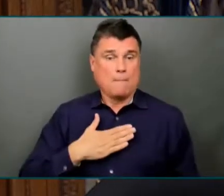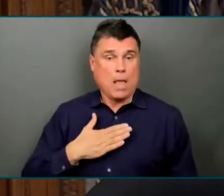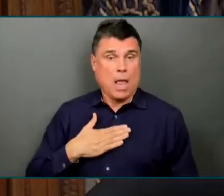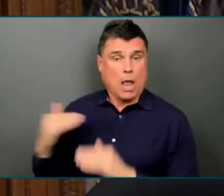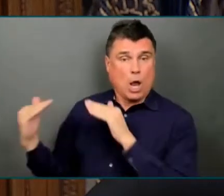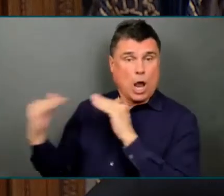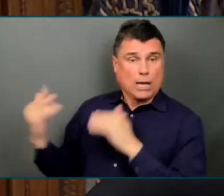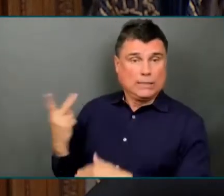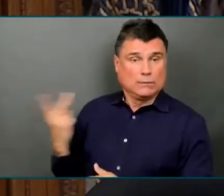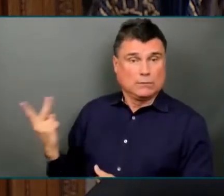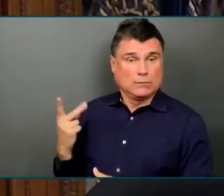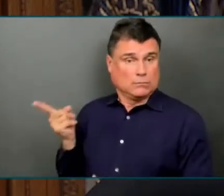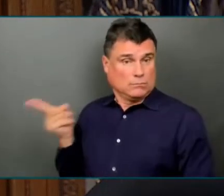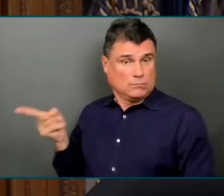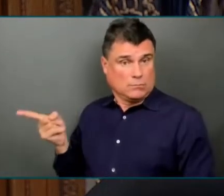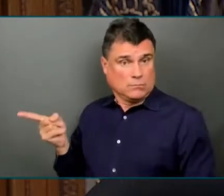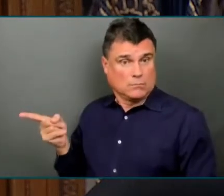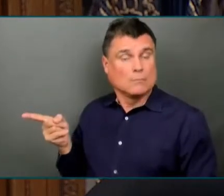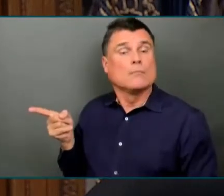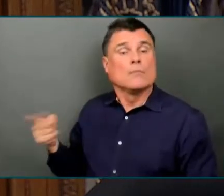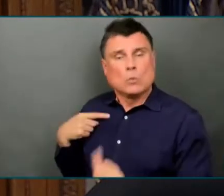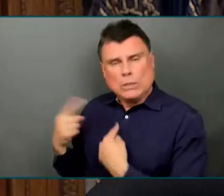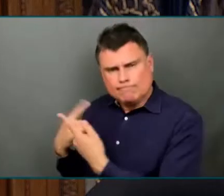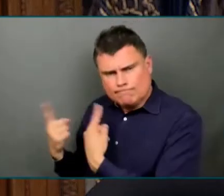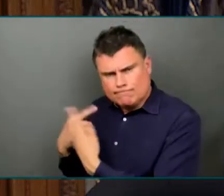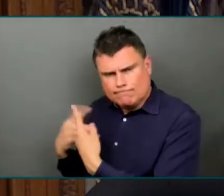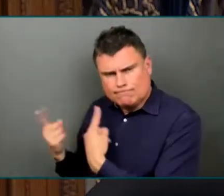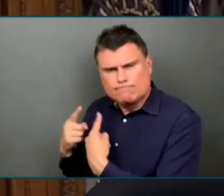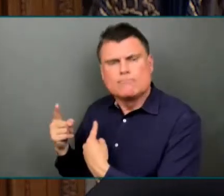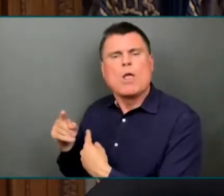hear the excitement and commitment to getting this work done from the opposition benches.